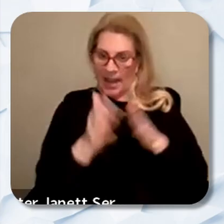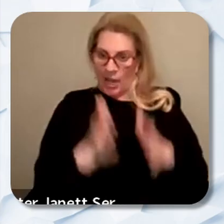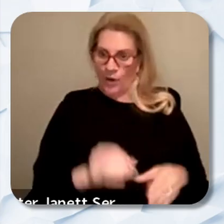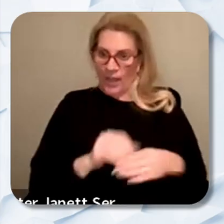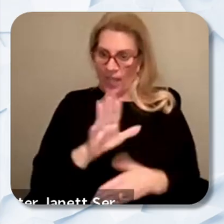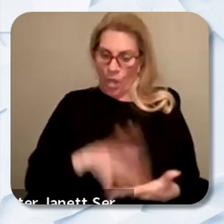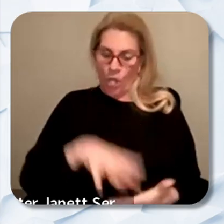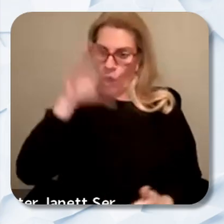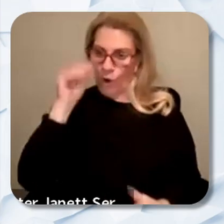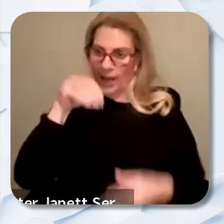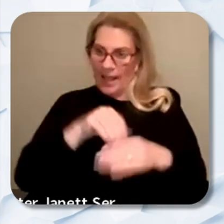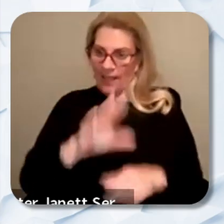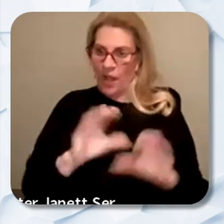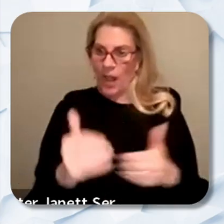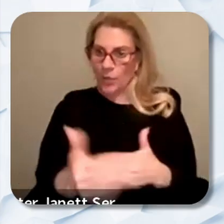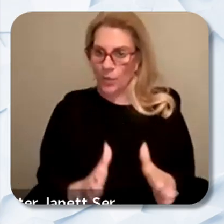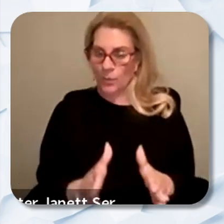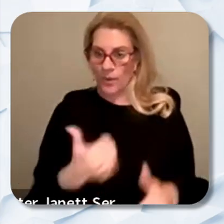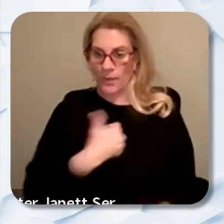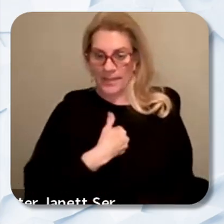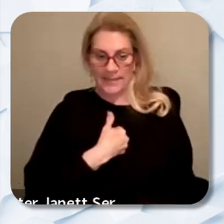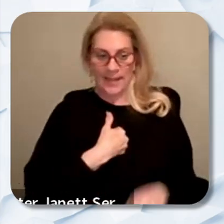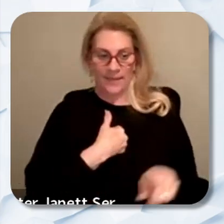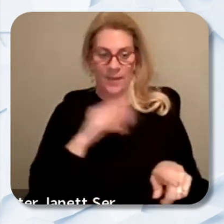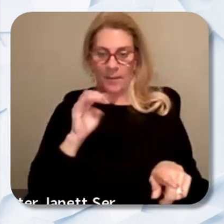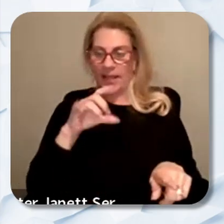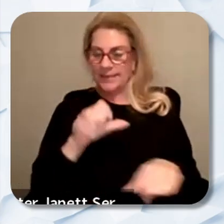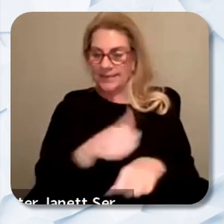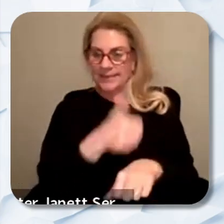and in their classrooms. But for me Melissa hit it home setting up our environment to